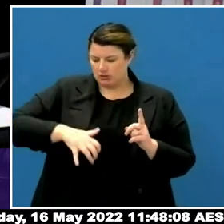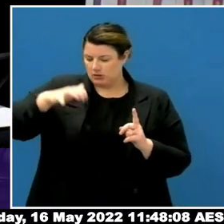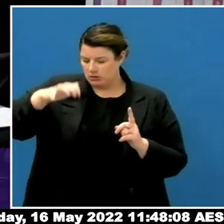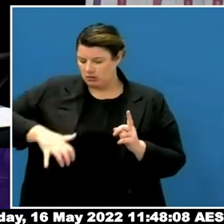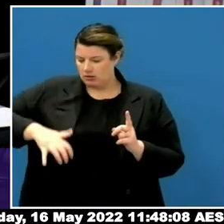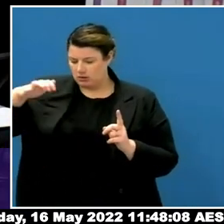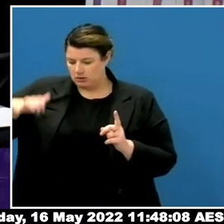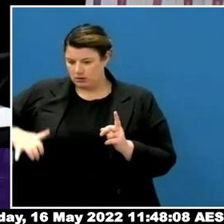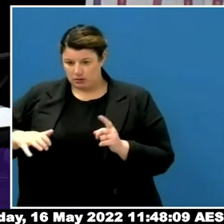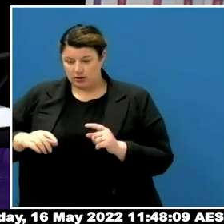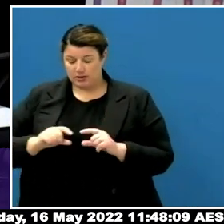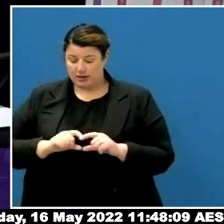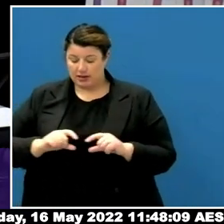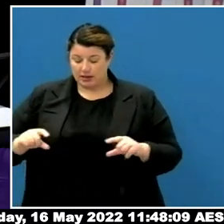a figure of 173,878.